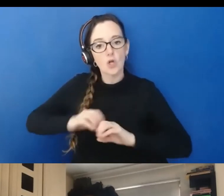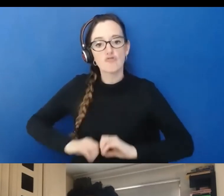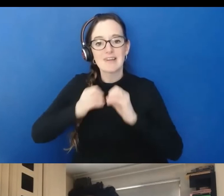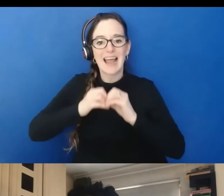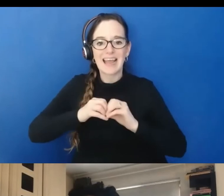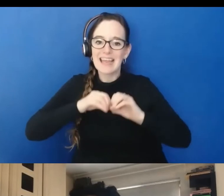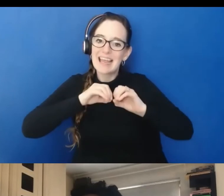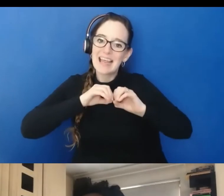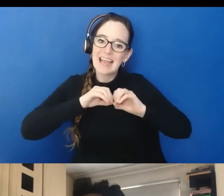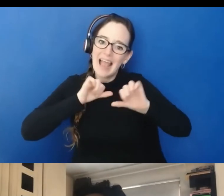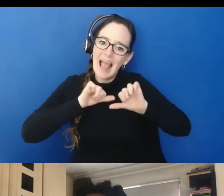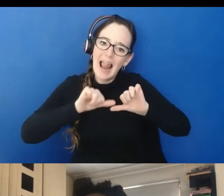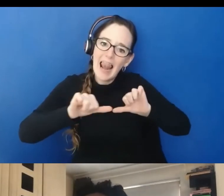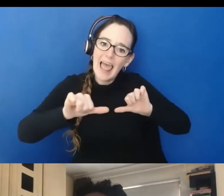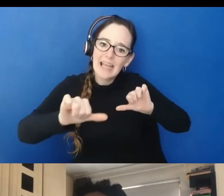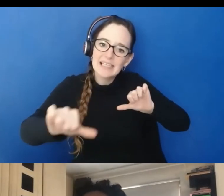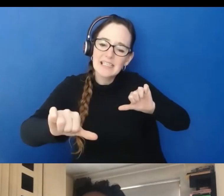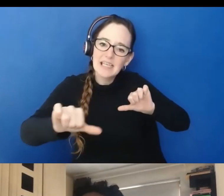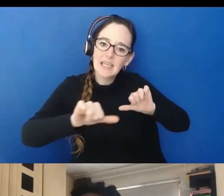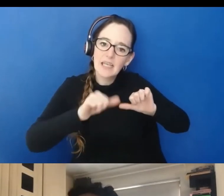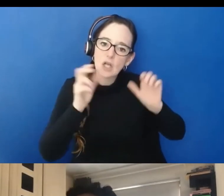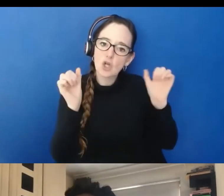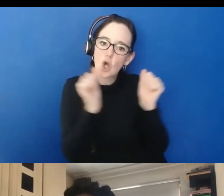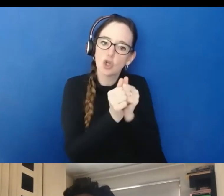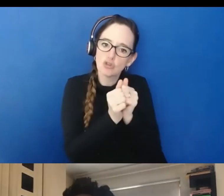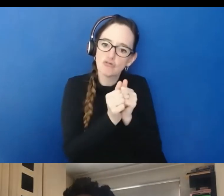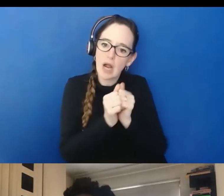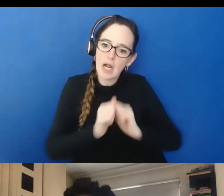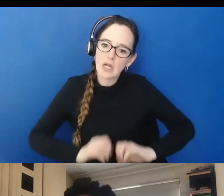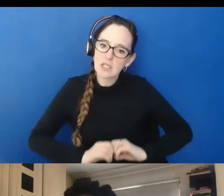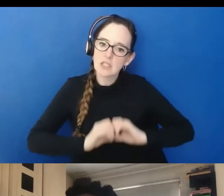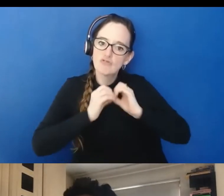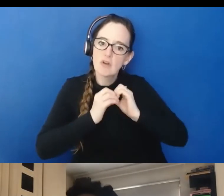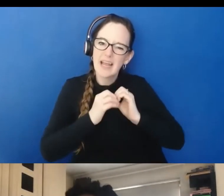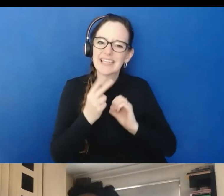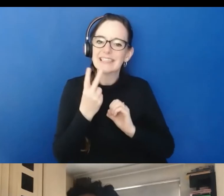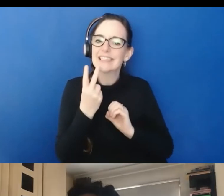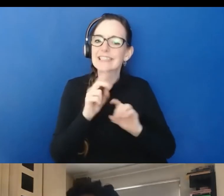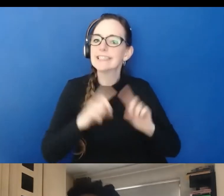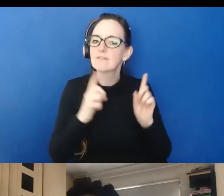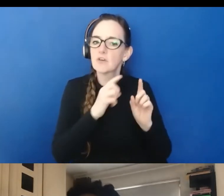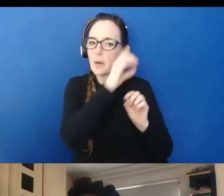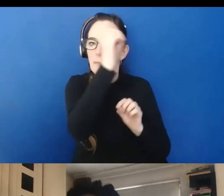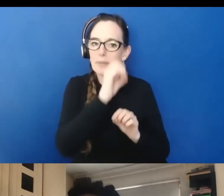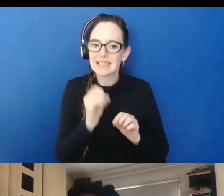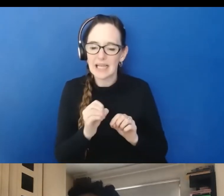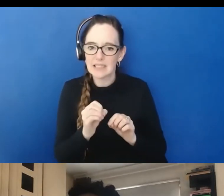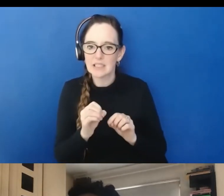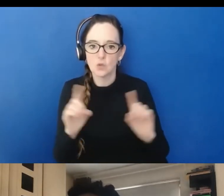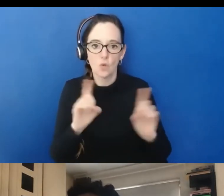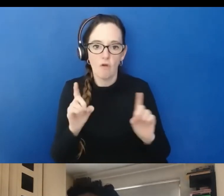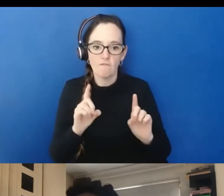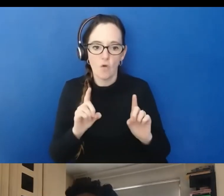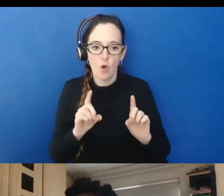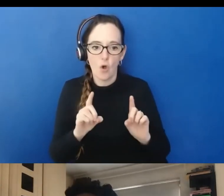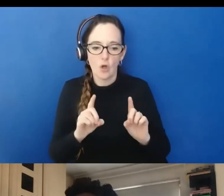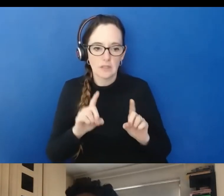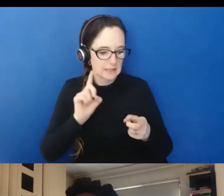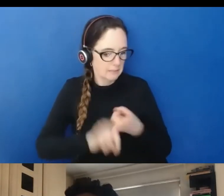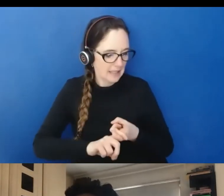that formatted different percentages for long term allocation of funds based on inspiration